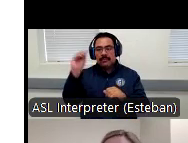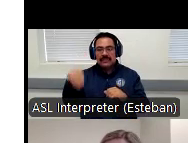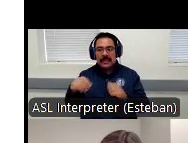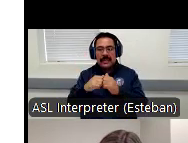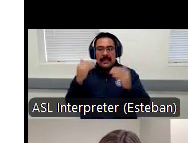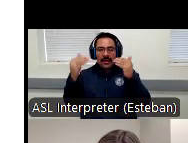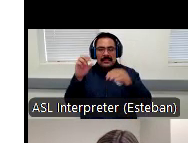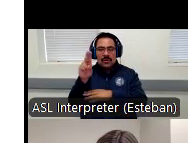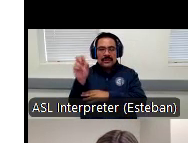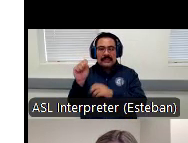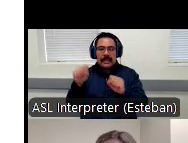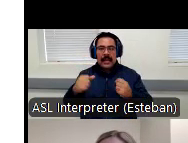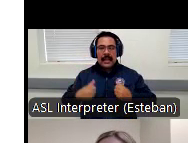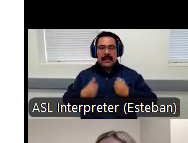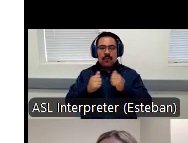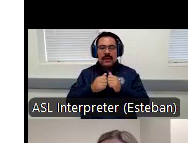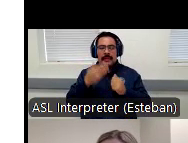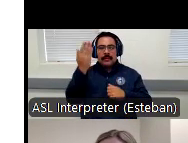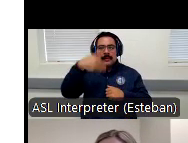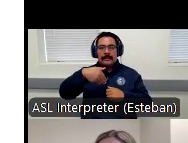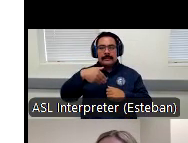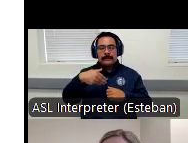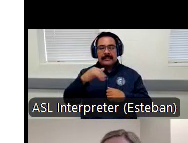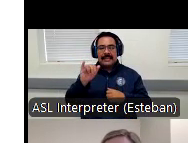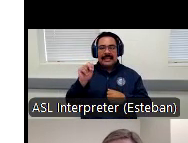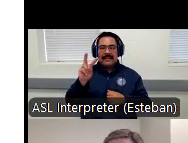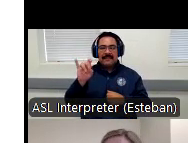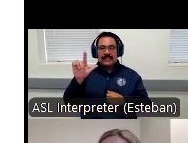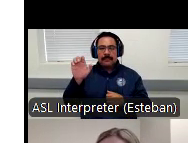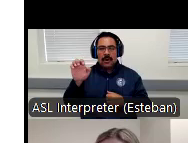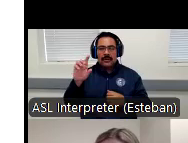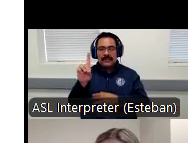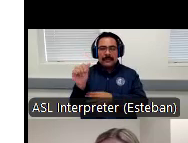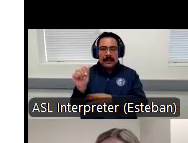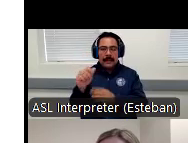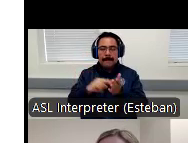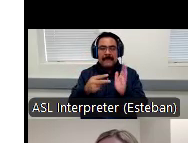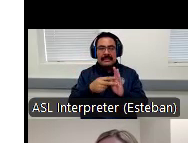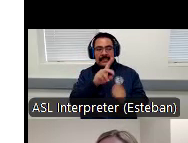invisible disability, which is a disability that is not obvious from looking at somebody. So it's